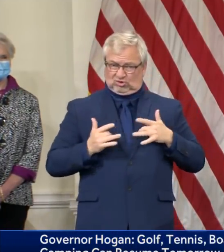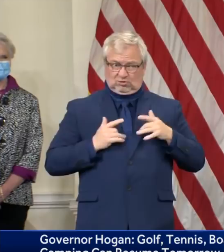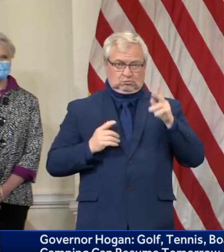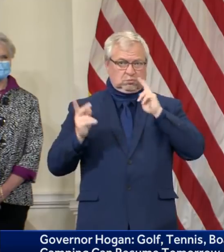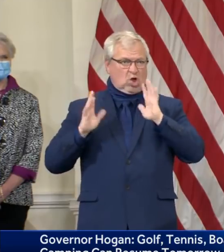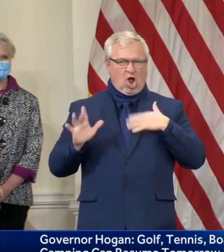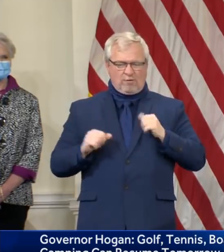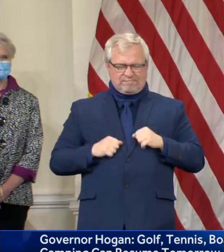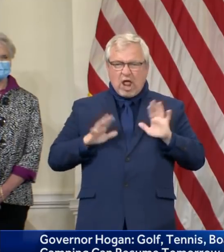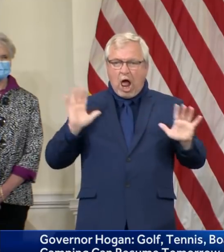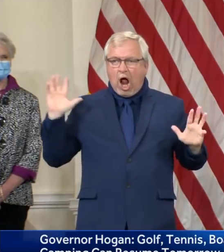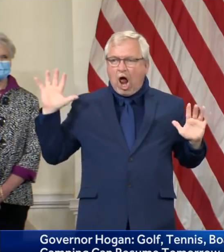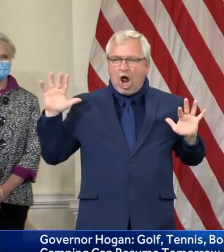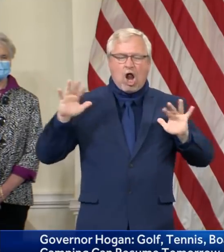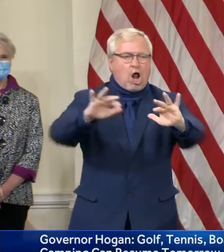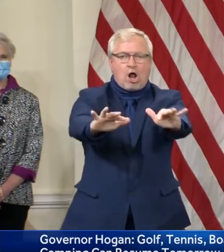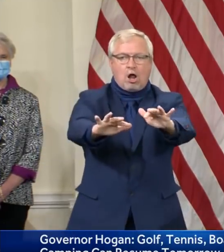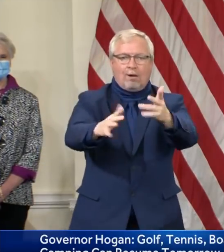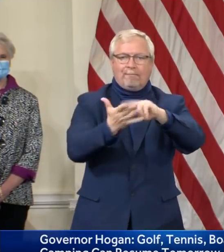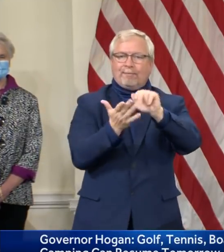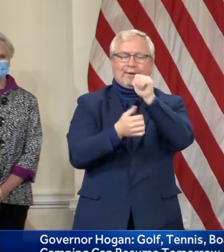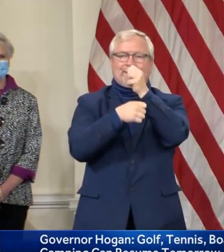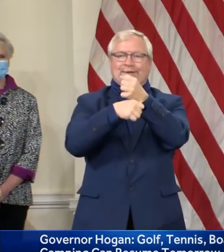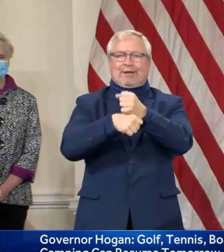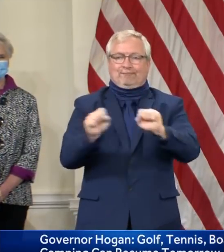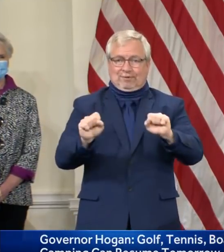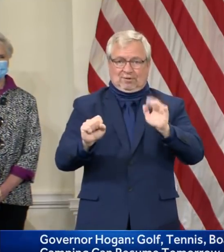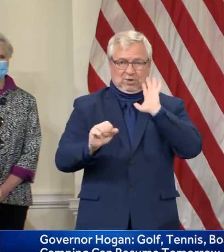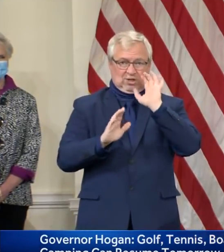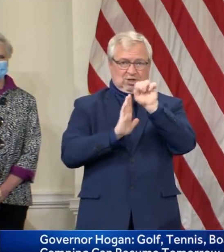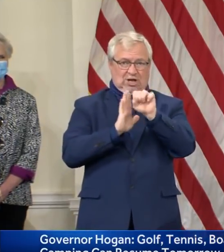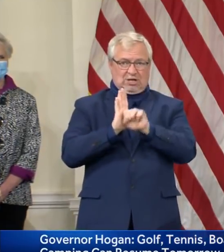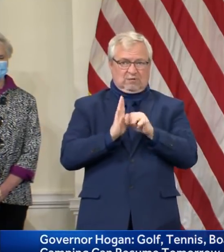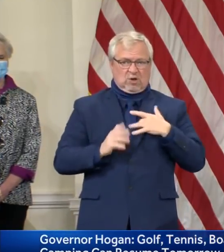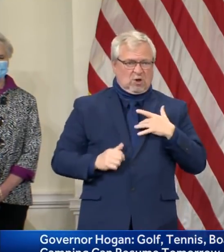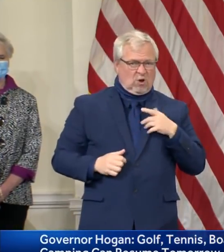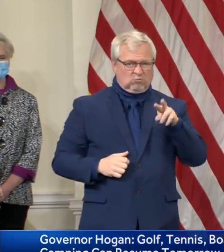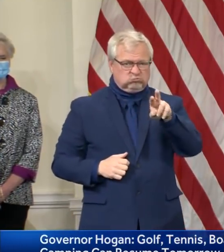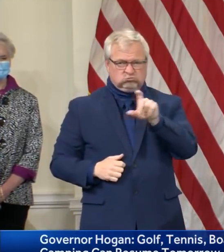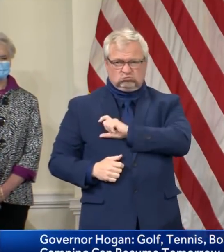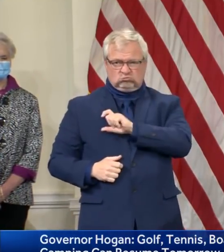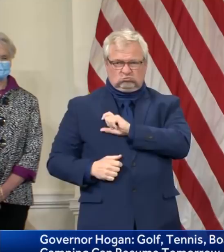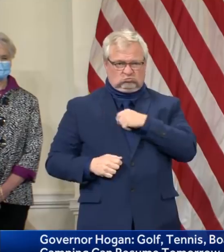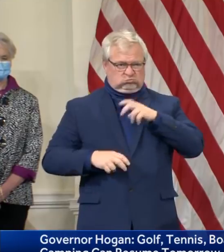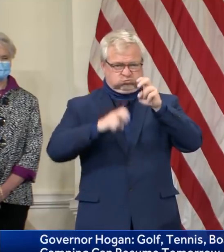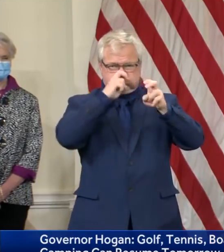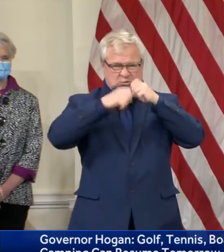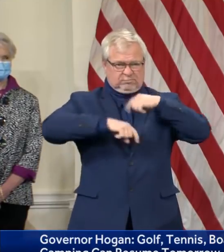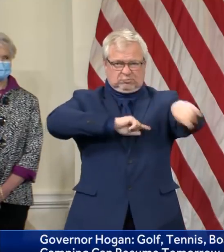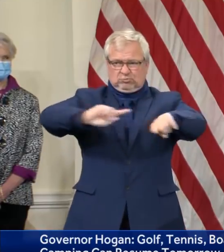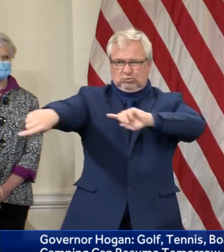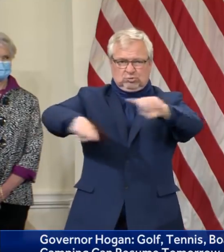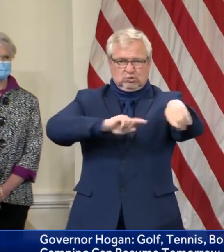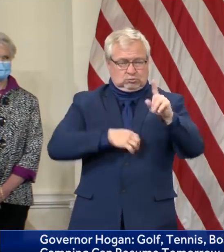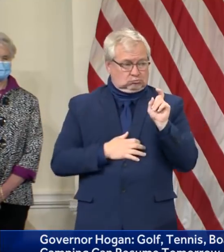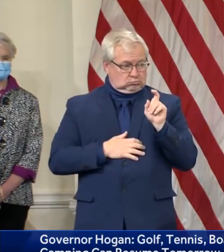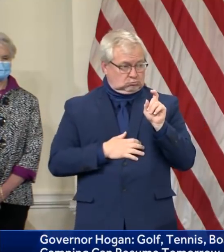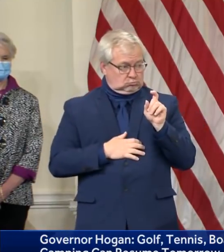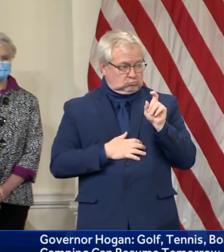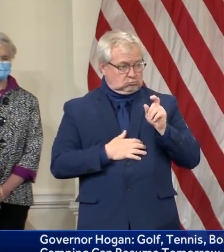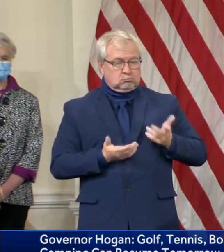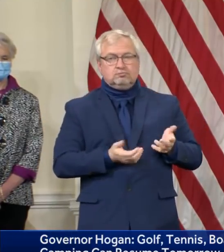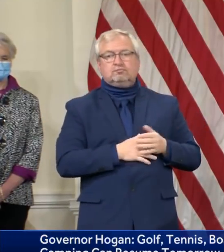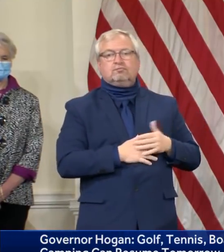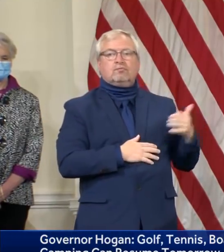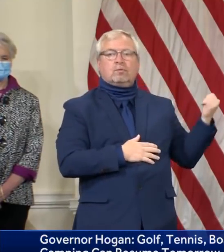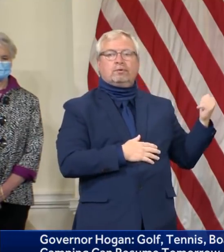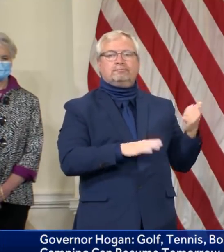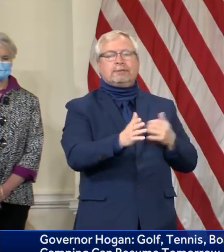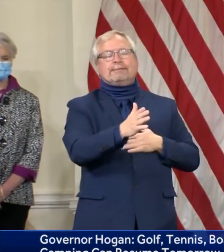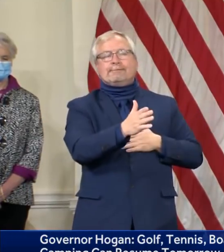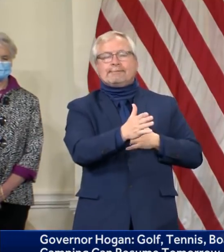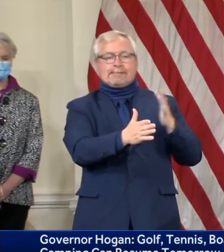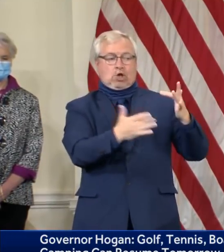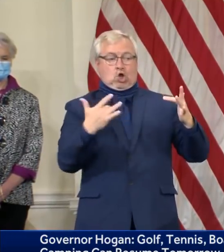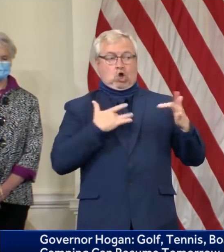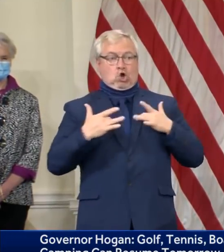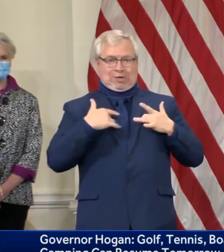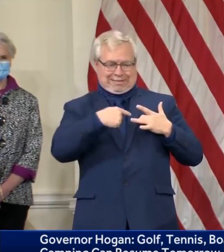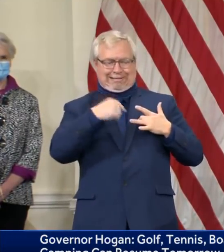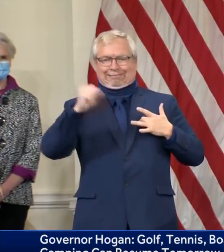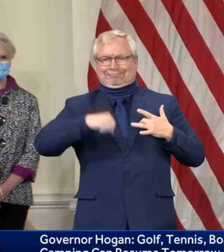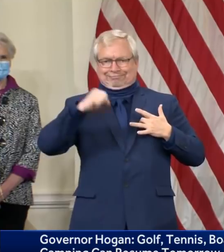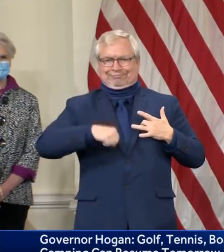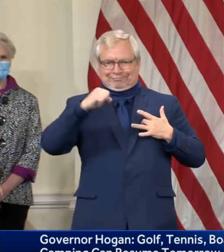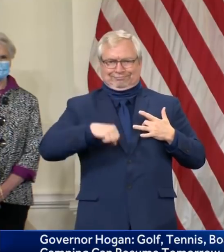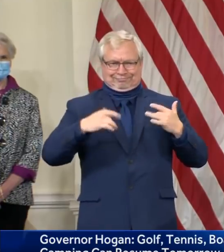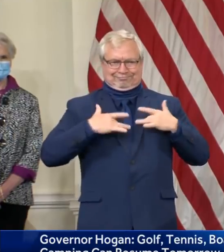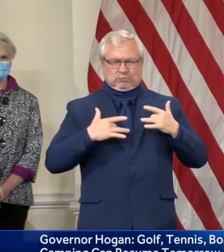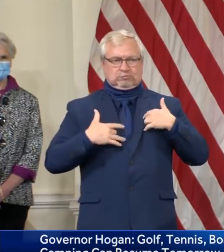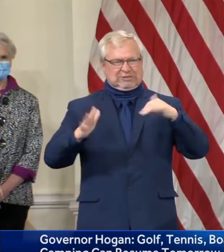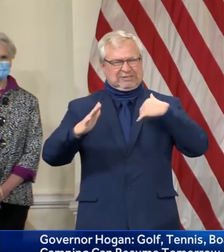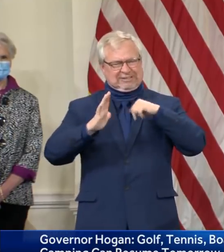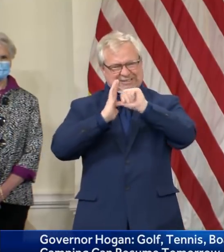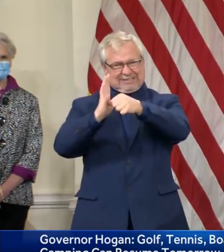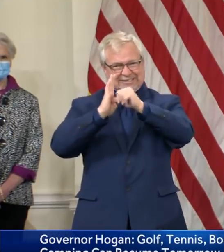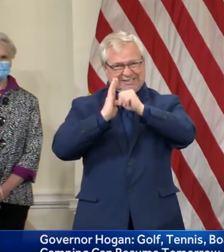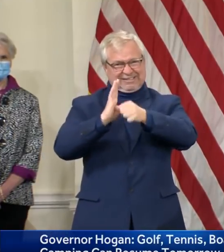I YOU CONCERNED ABOUT CROWDS FOR PUBLIC SAFETY -- GOVERNOR HOGAN: WE ARE CONCERNED.